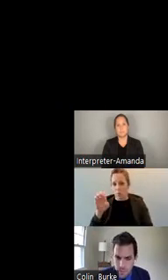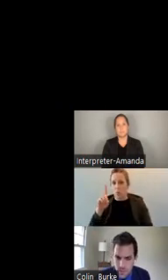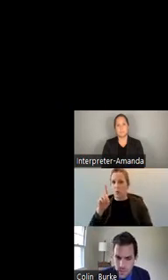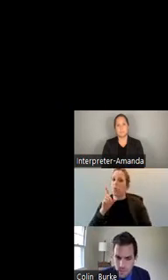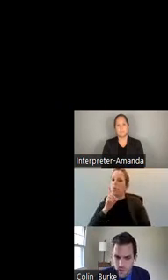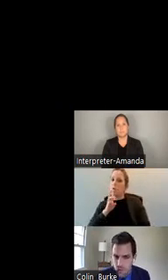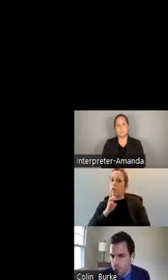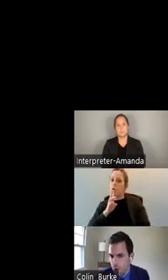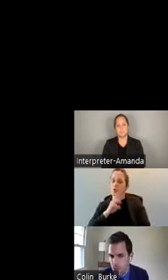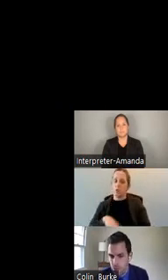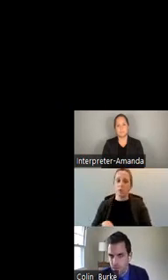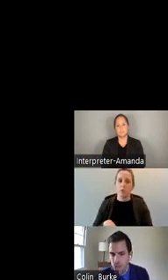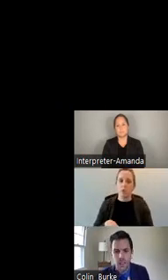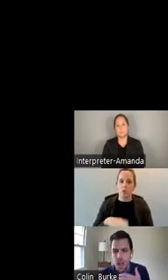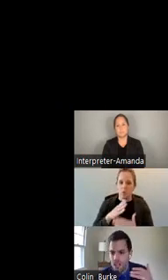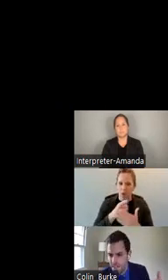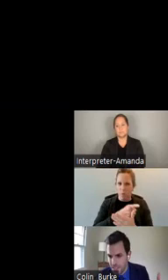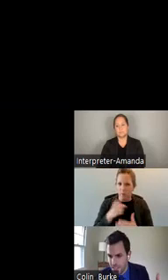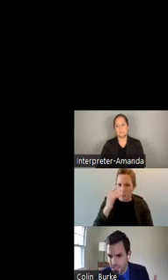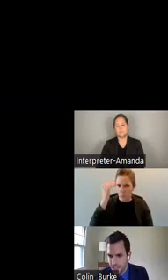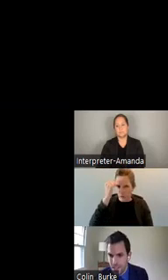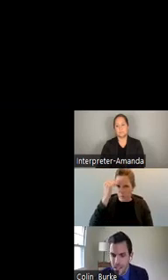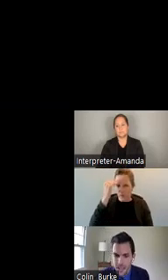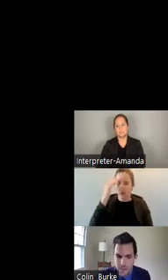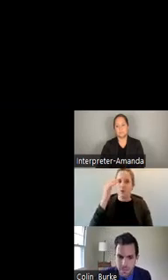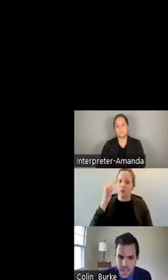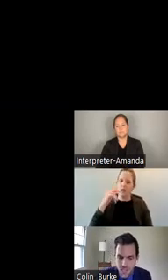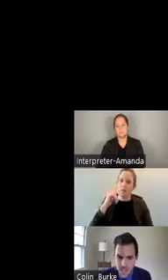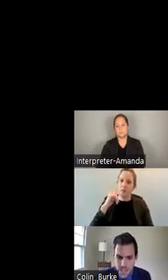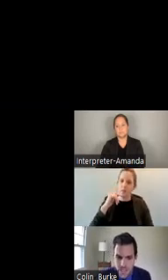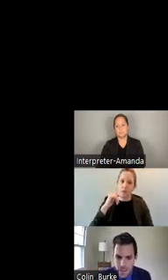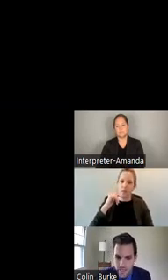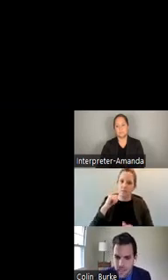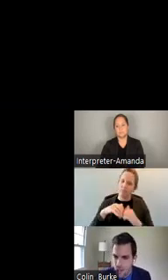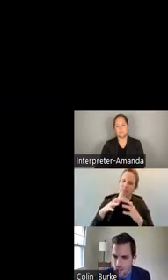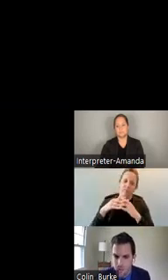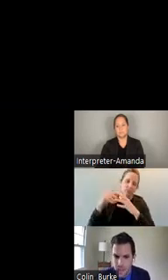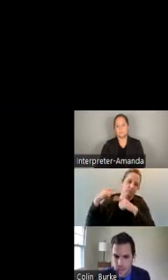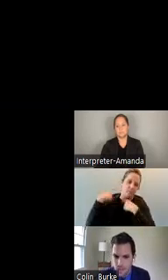familiar so Bridge Over Troubled Waters is a very long-standing agency in the Boston area providing